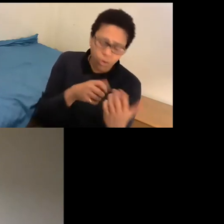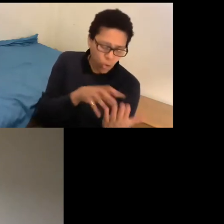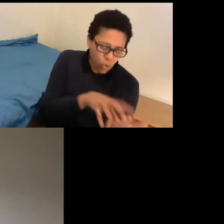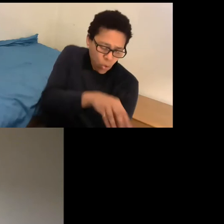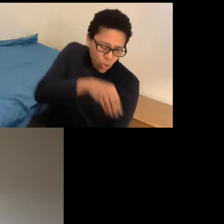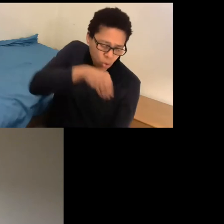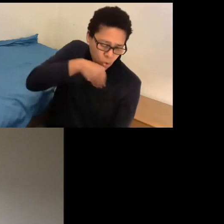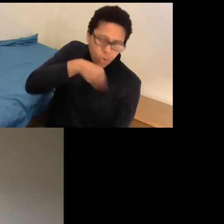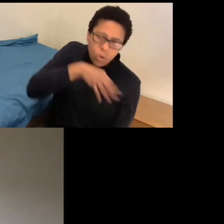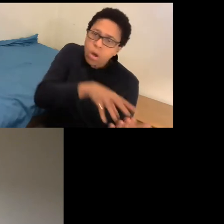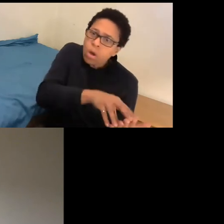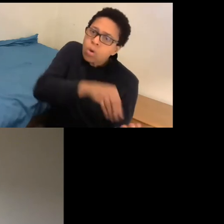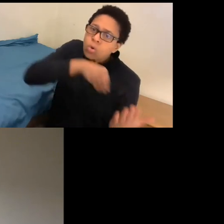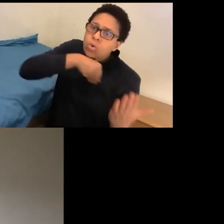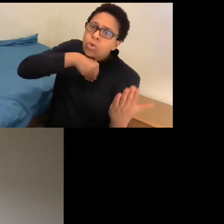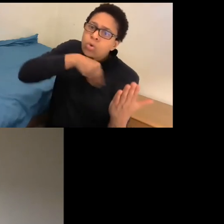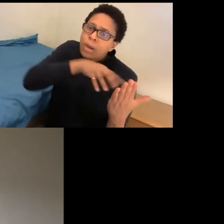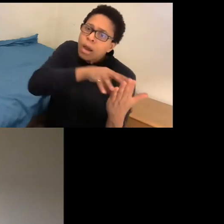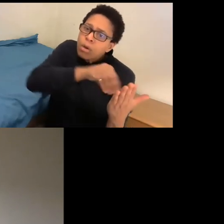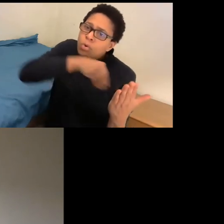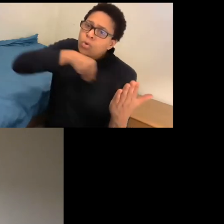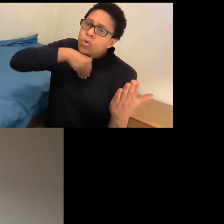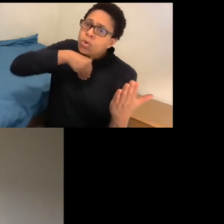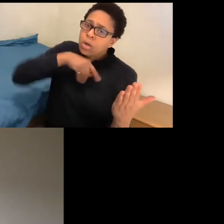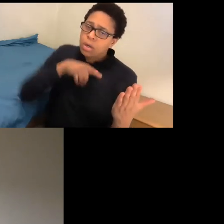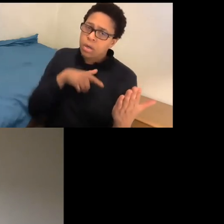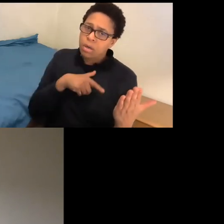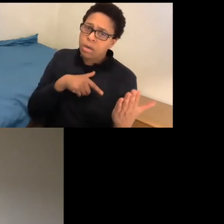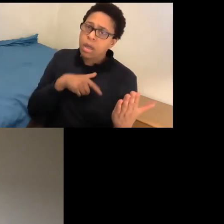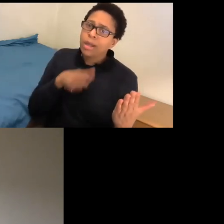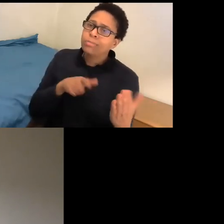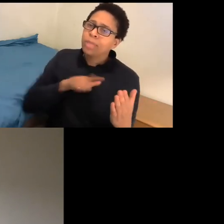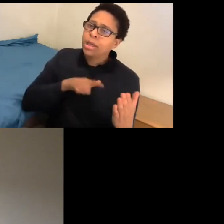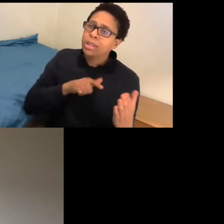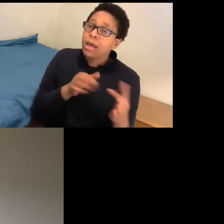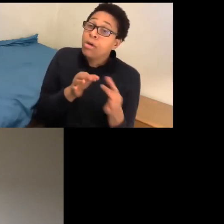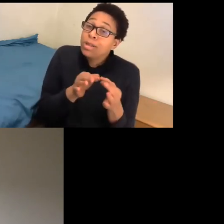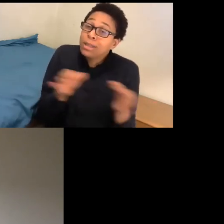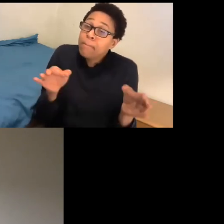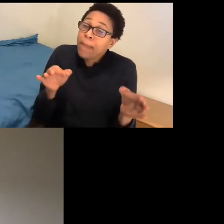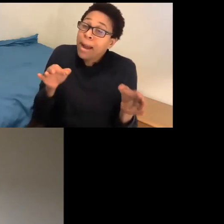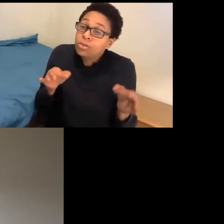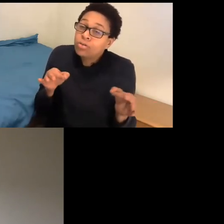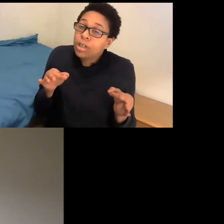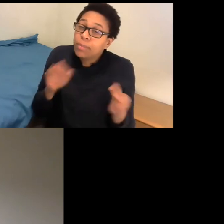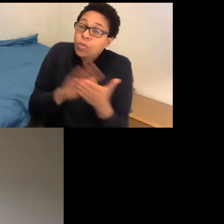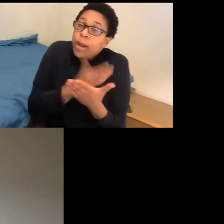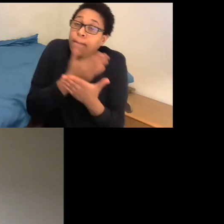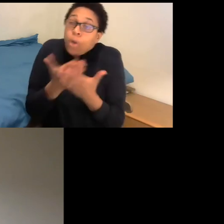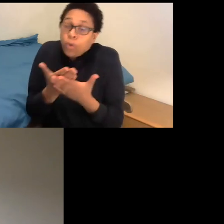spoken word, you know, that boundary between poetry and hip hop, I think that's so appealing not just to Muslims in the West,